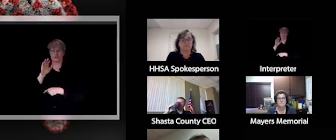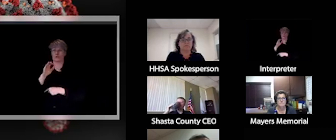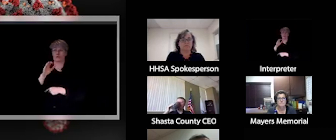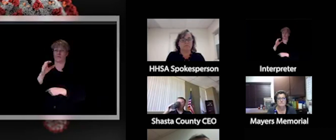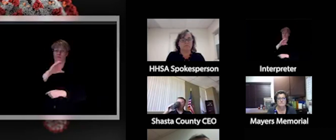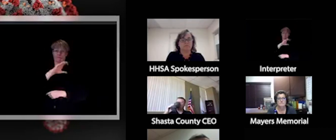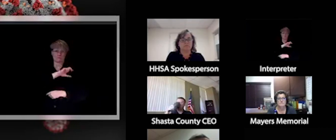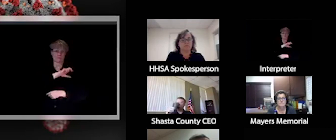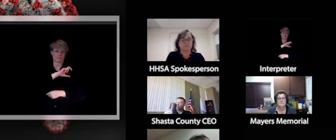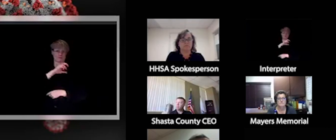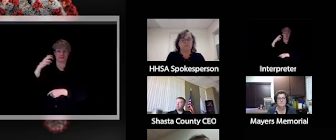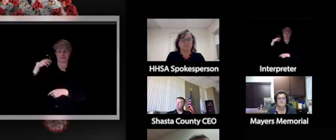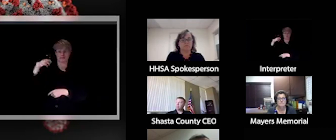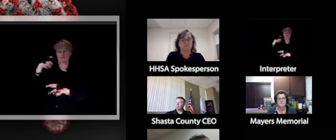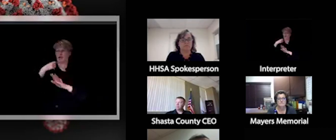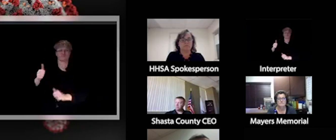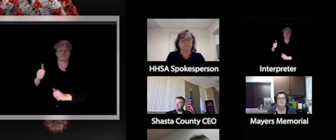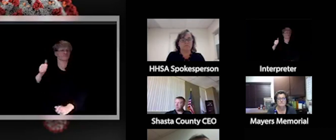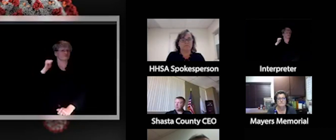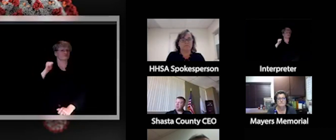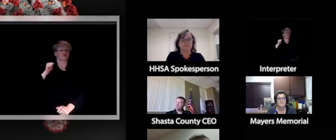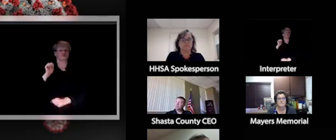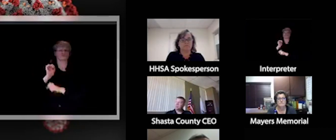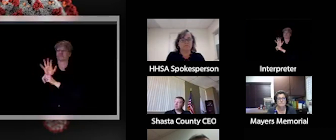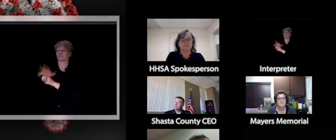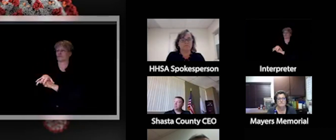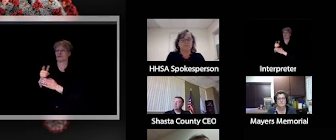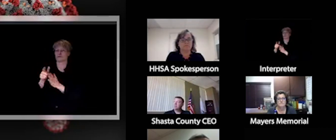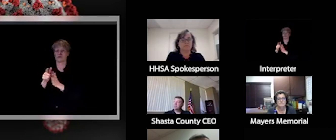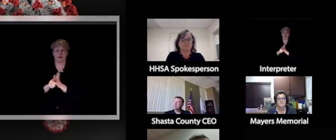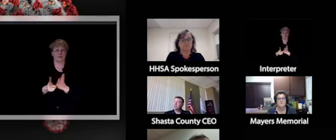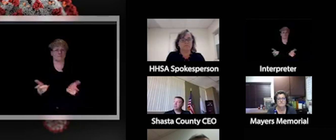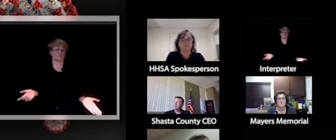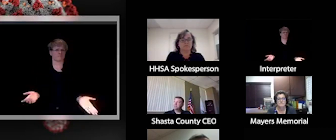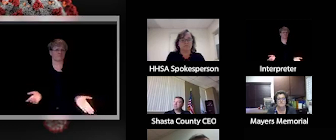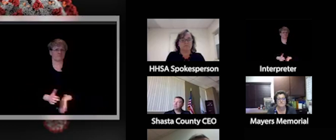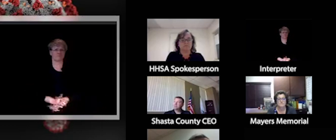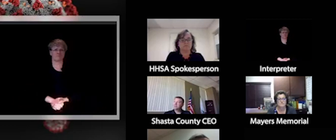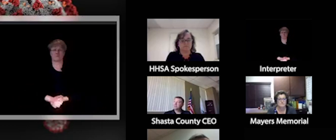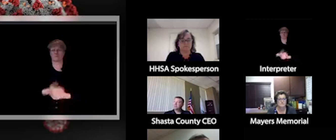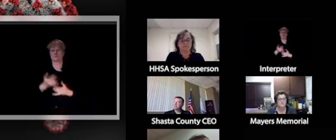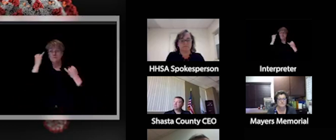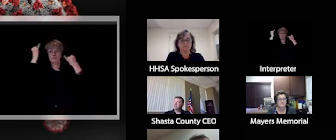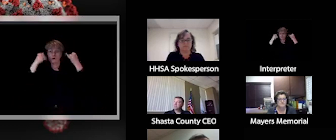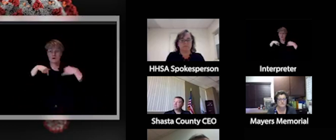the law. I imagine there’s those conversations here with our sheriff and police chief, can